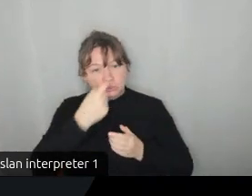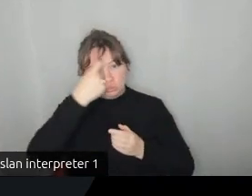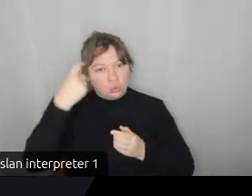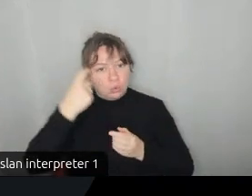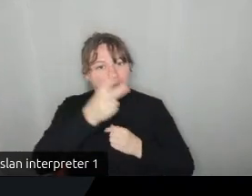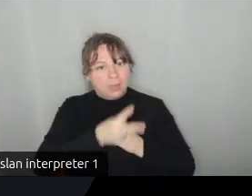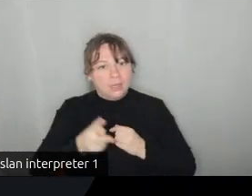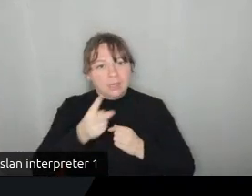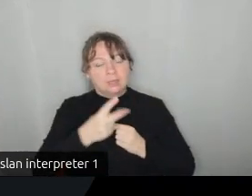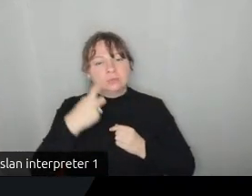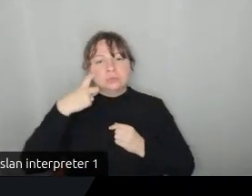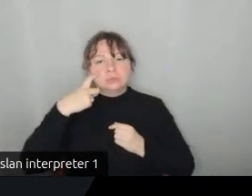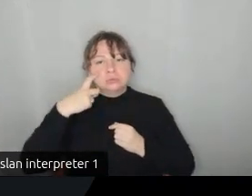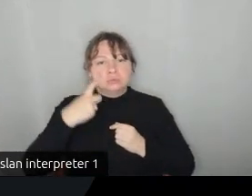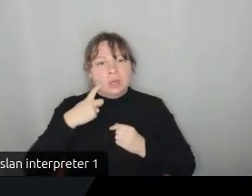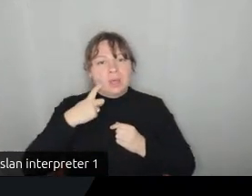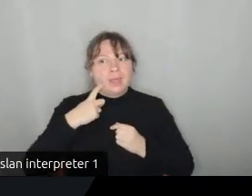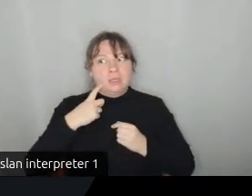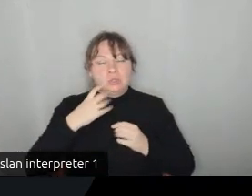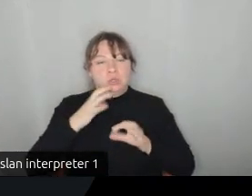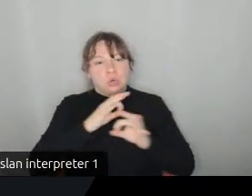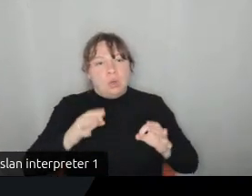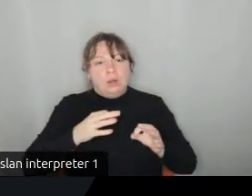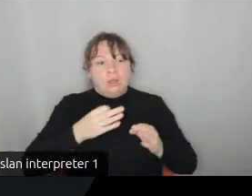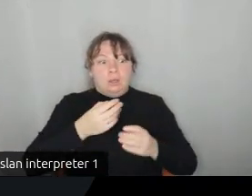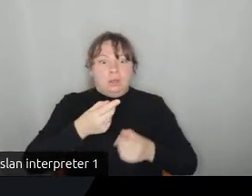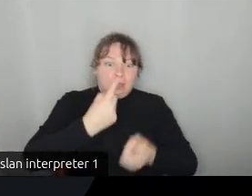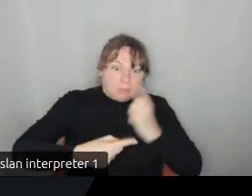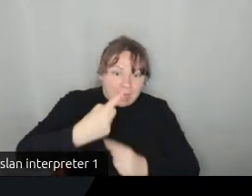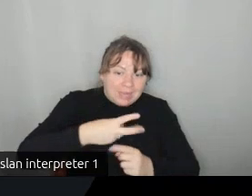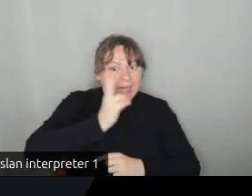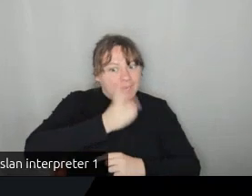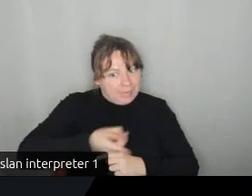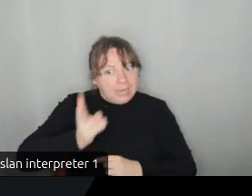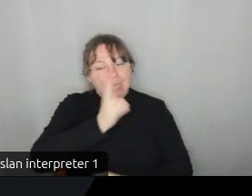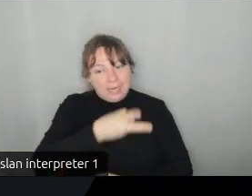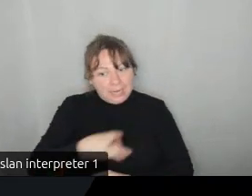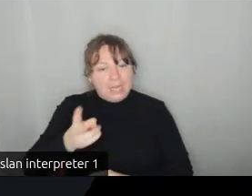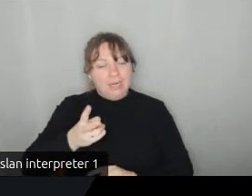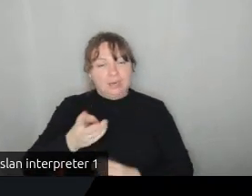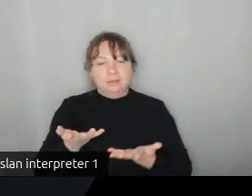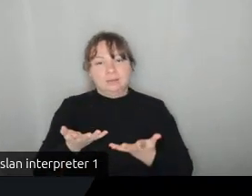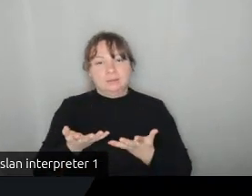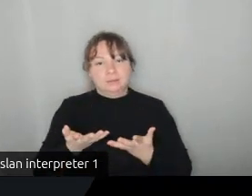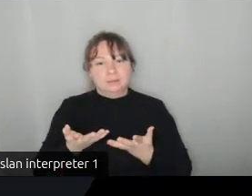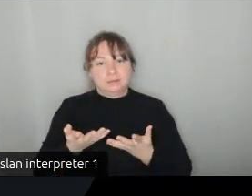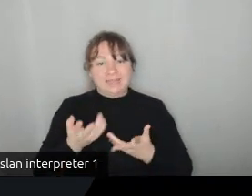minimize retelling of the story by working with services and if referrals are being sent making